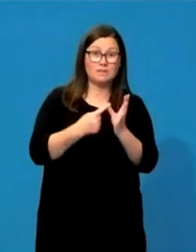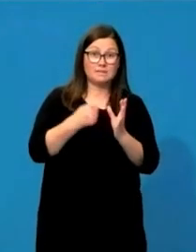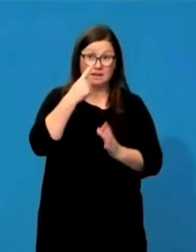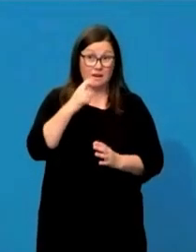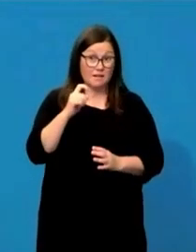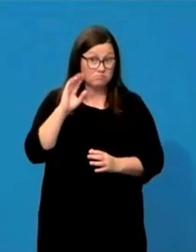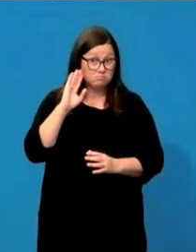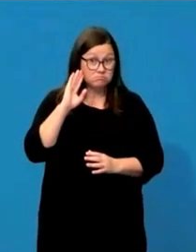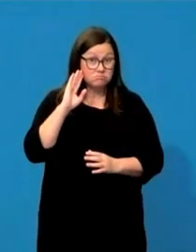Yes.